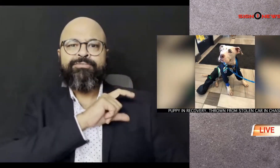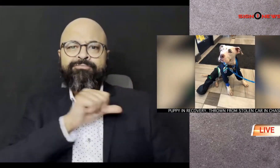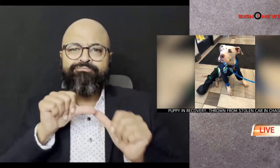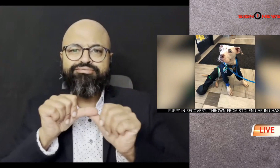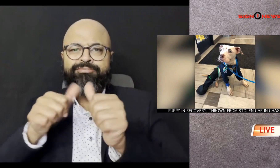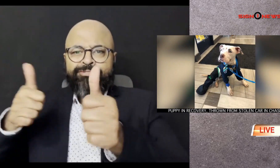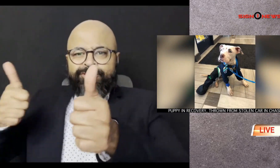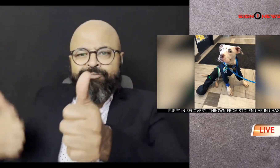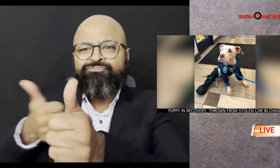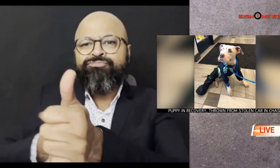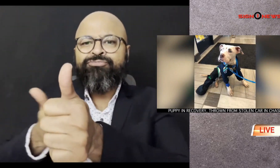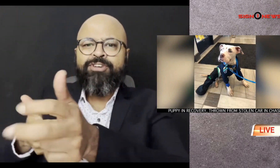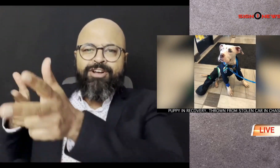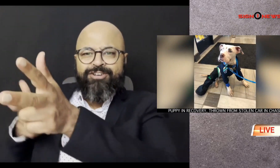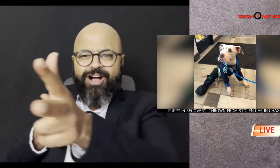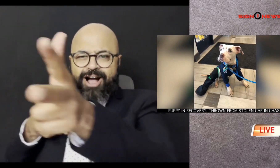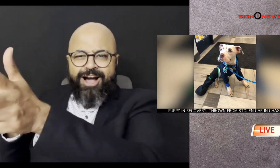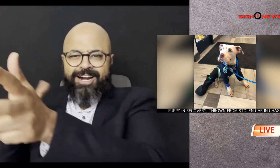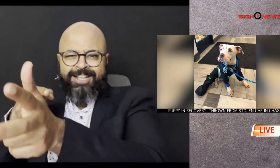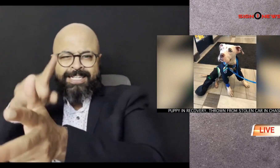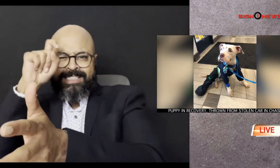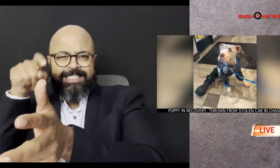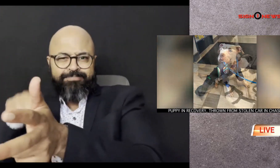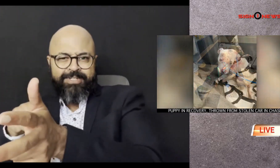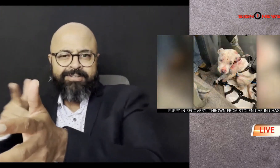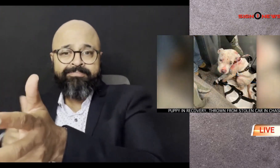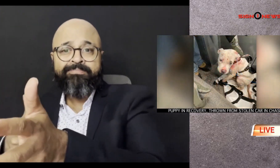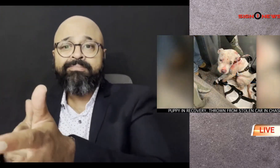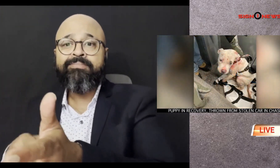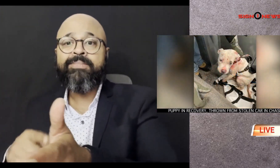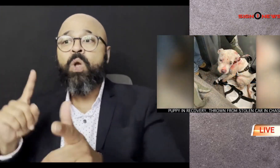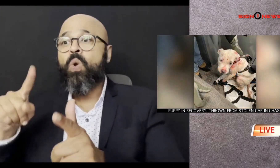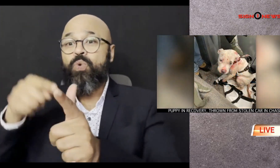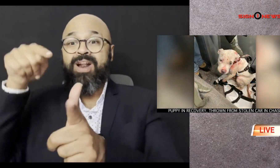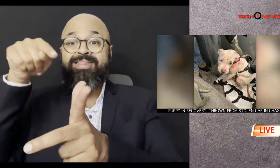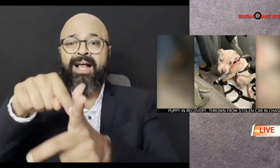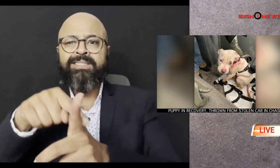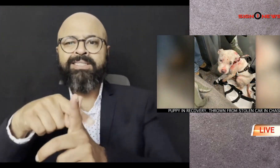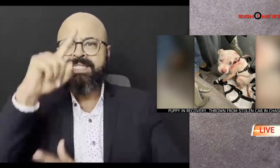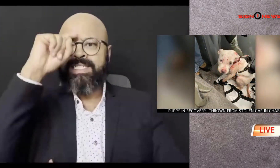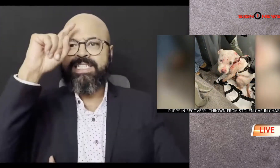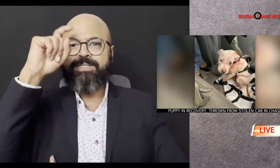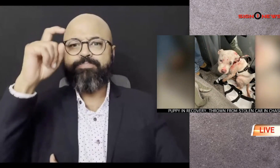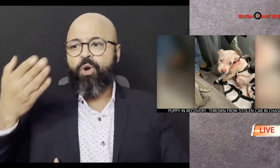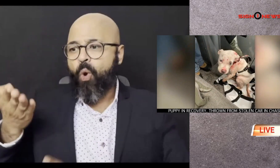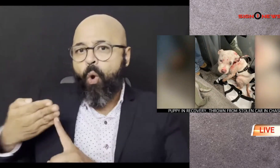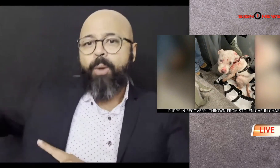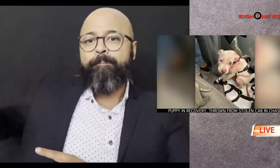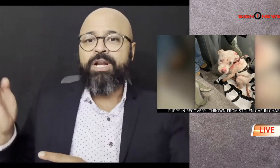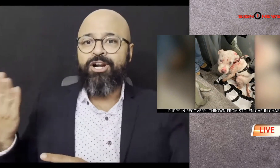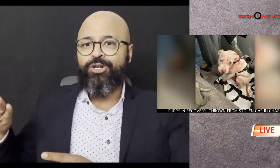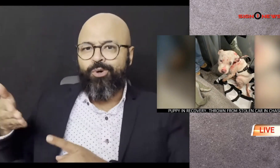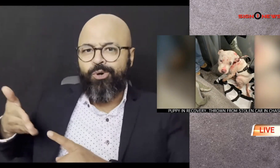Deputies were pursuing carjacking suspects. When the suspects opened the door and tossed